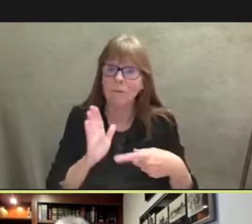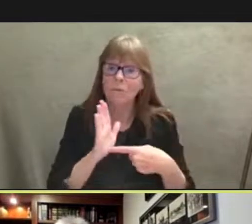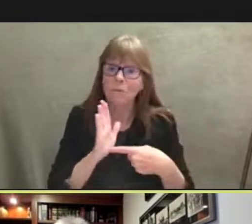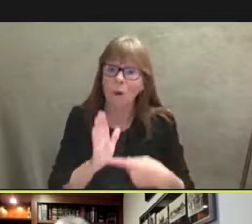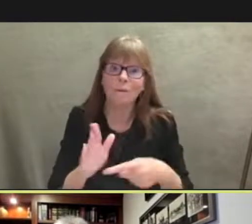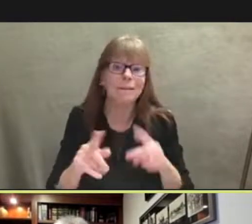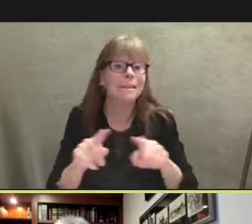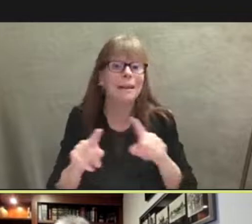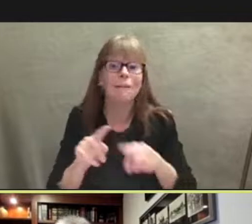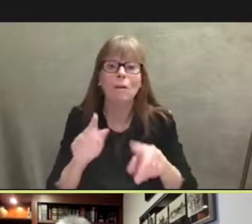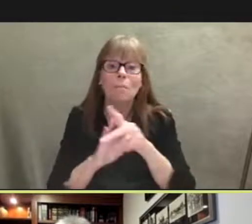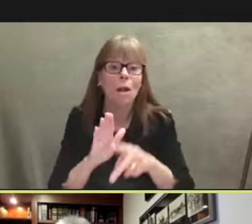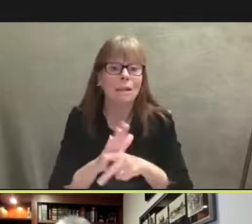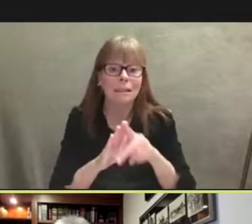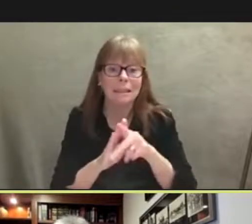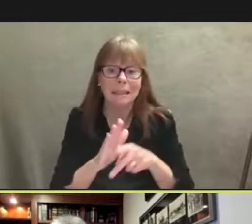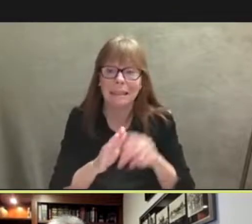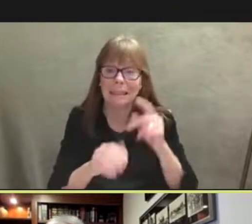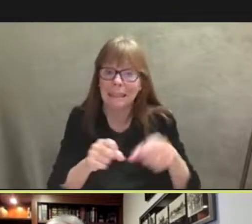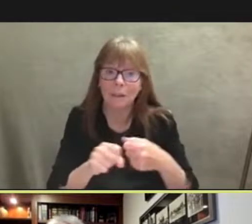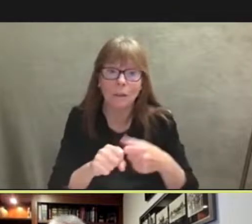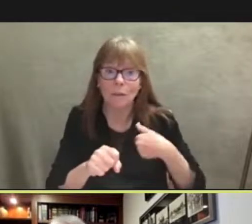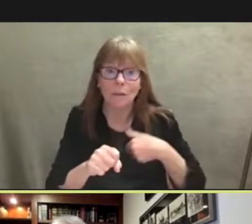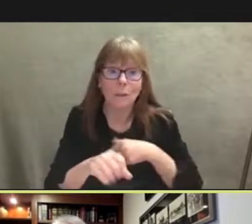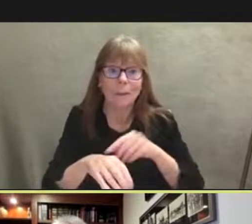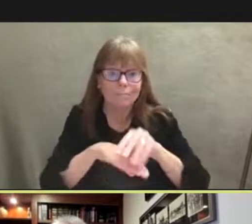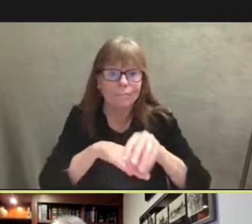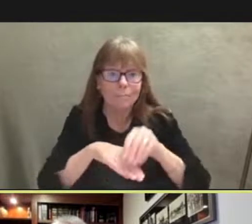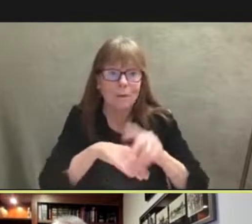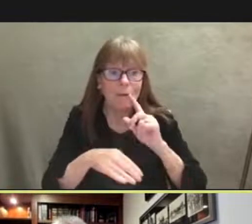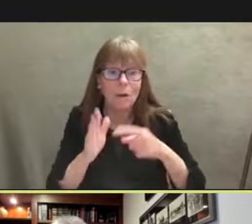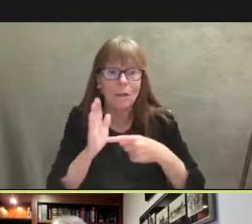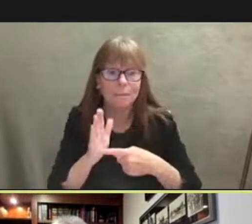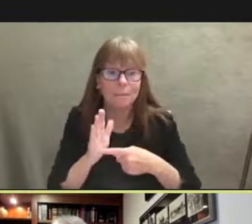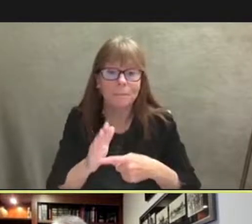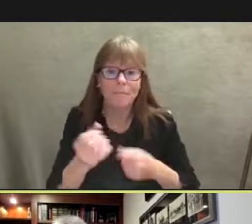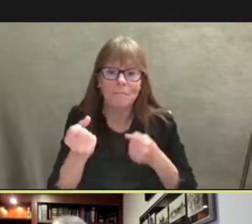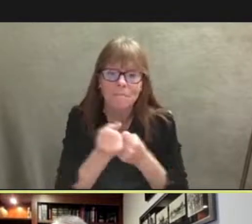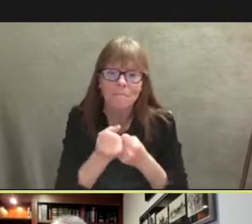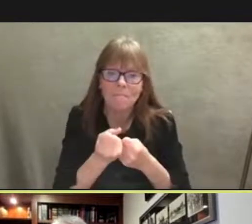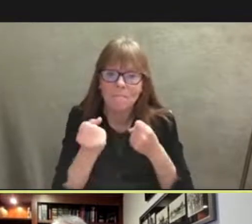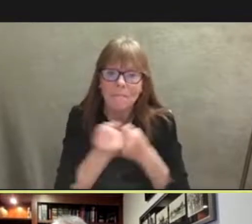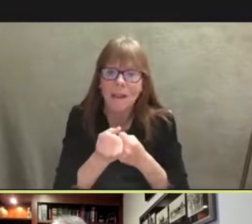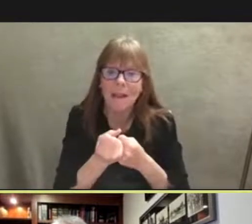areas in which we provide advice. For example, advocating for the ratification of the United